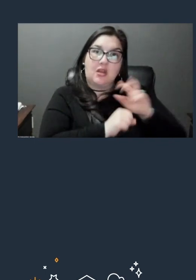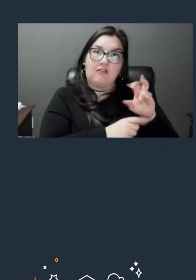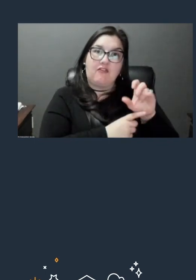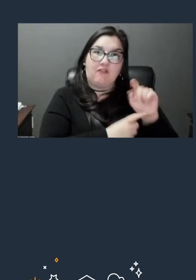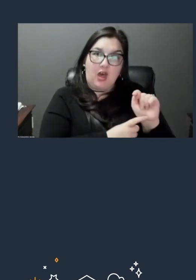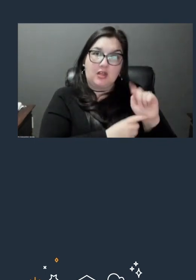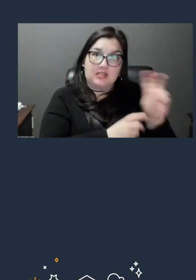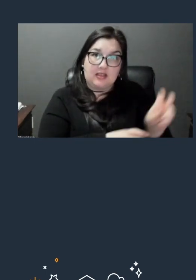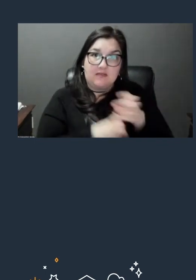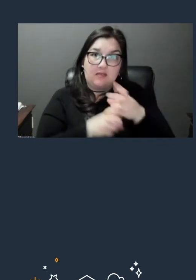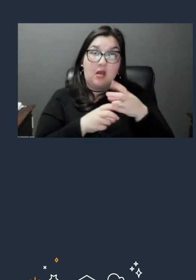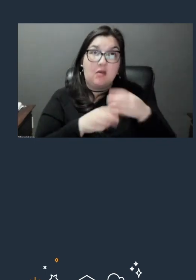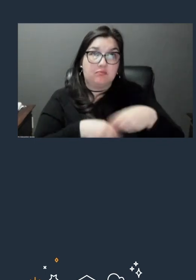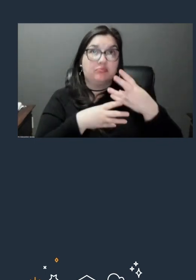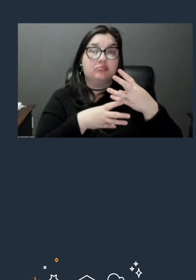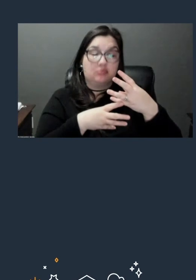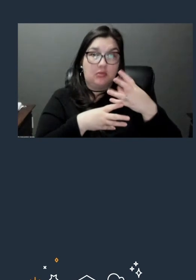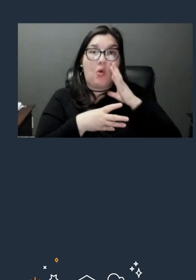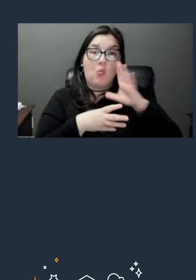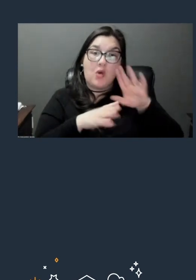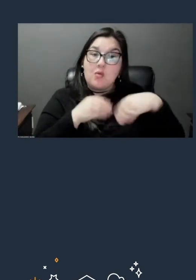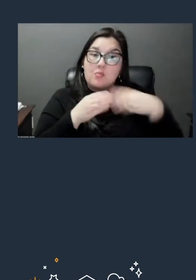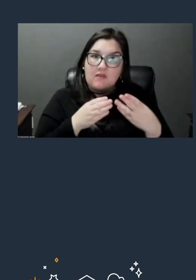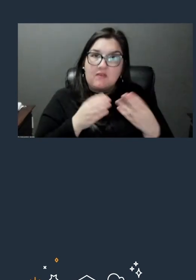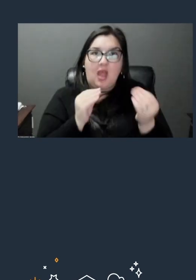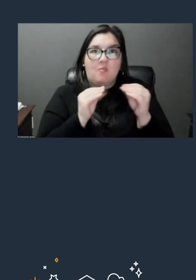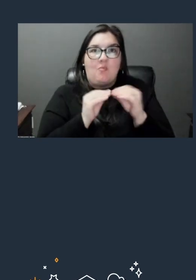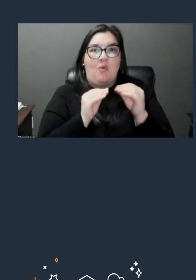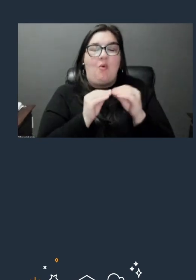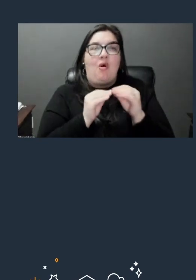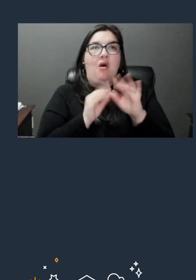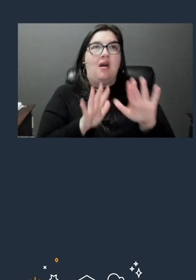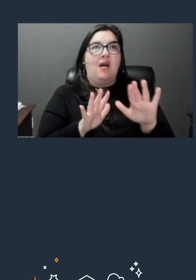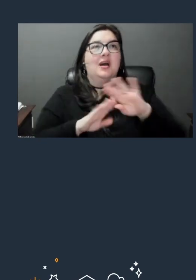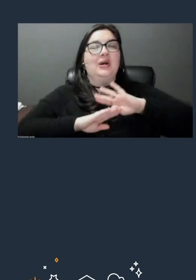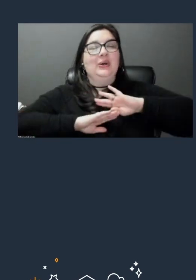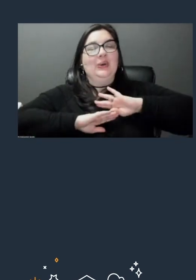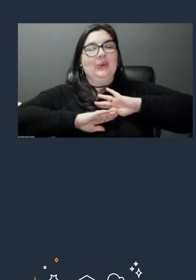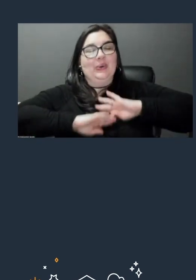that will provide you one level more assurance that, okay, I can rely on these backups.